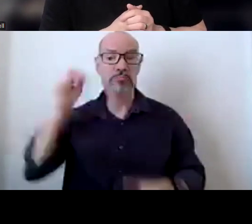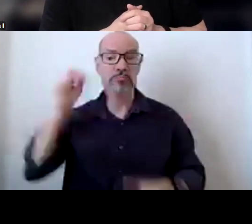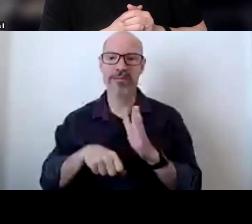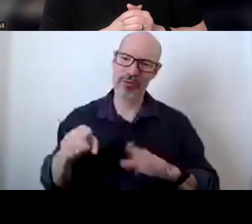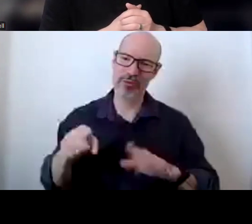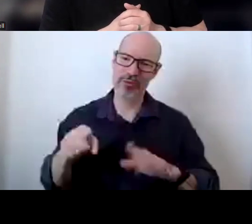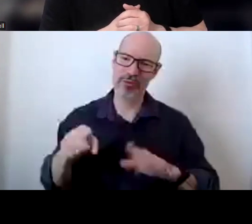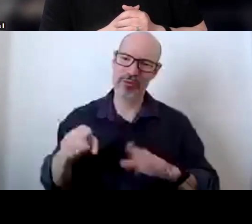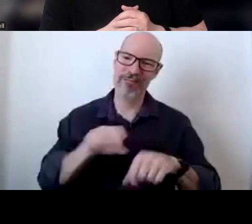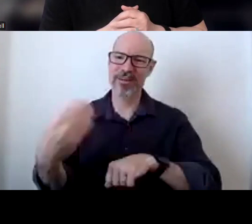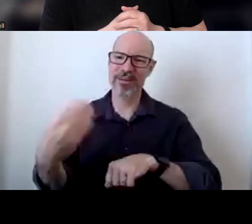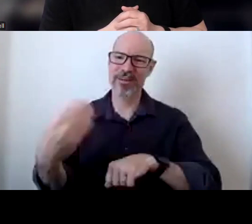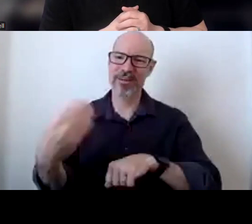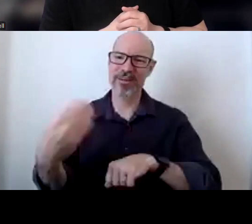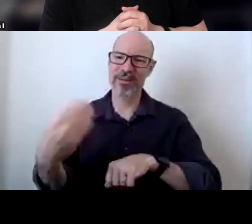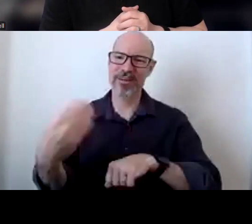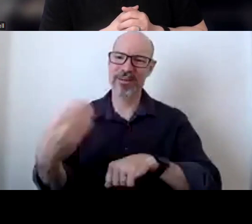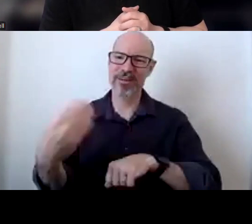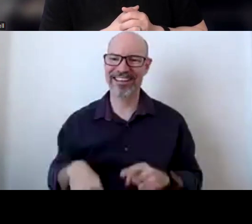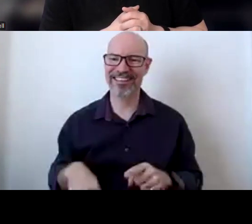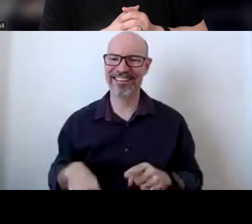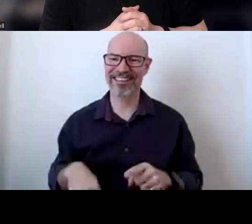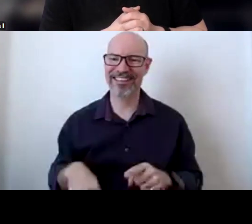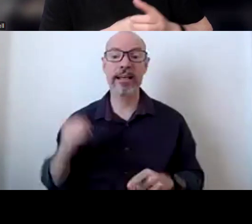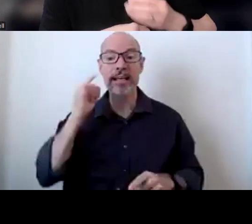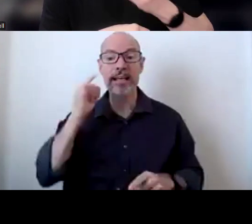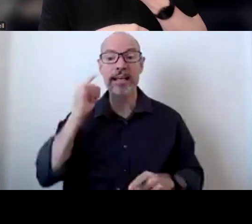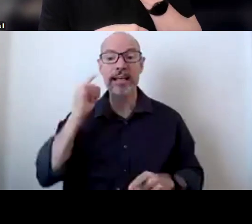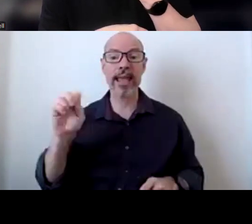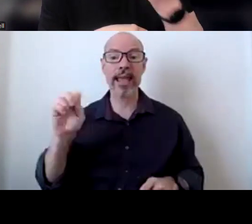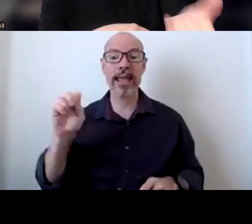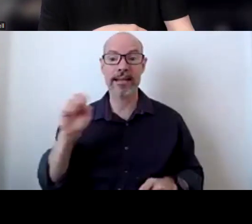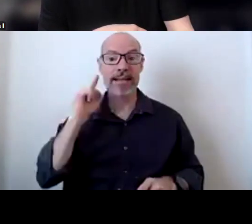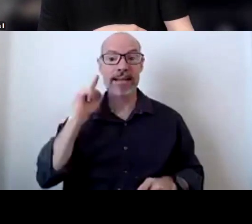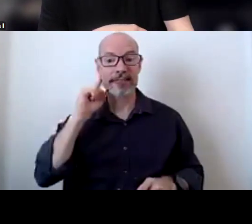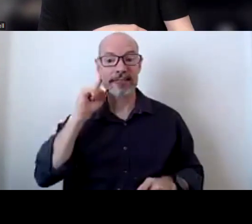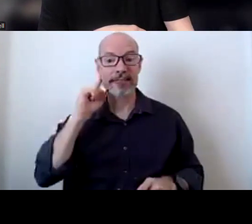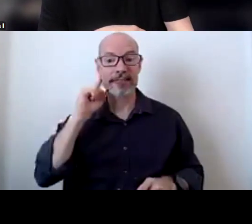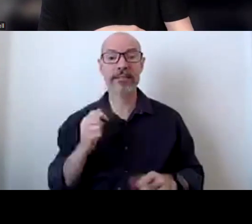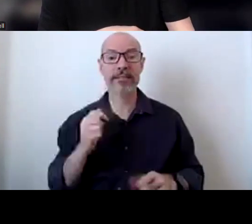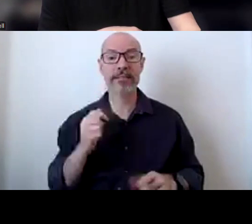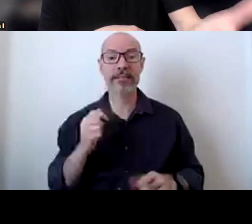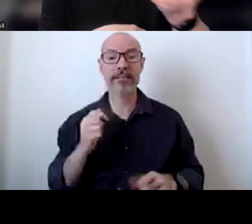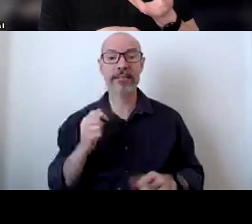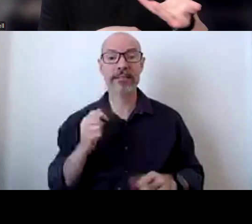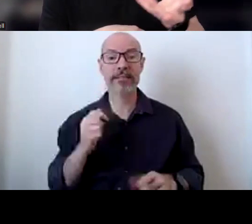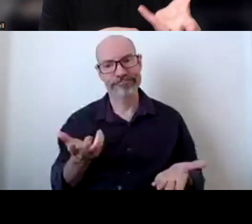When somebody is late-deafened they're almost exclusively requiring captioning in order to understand what is being said to They often will be able to